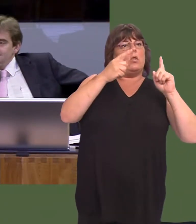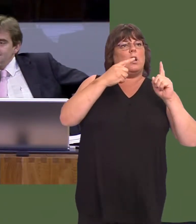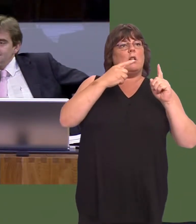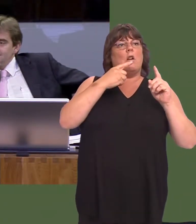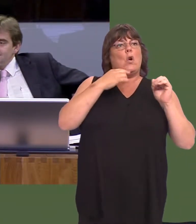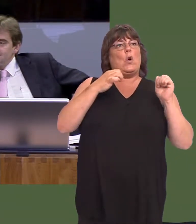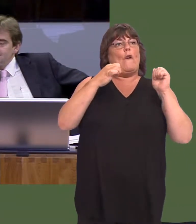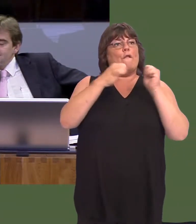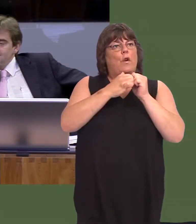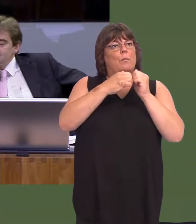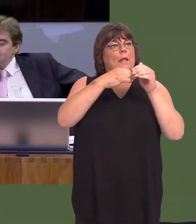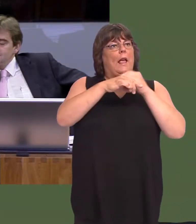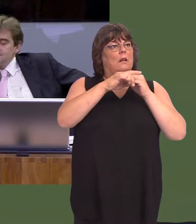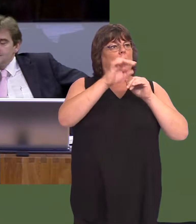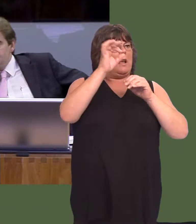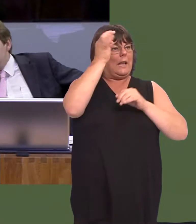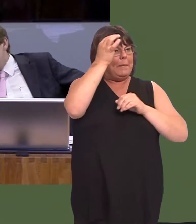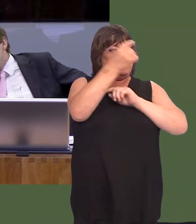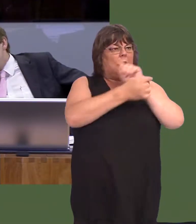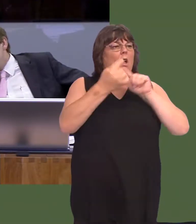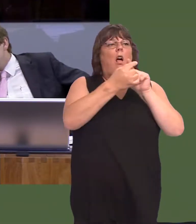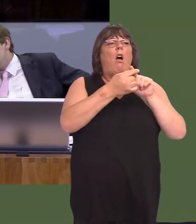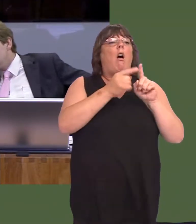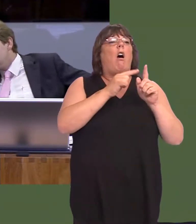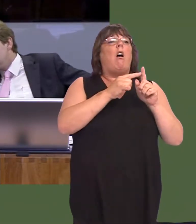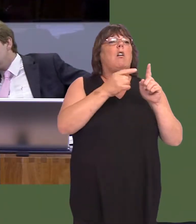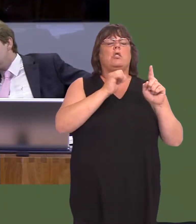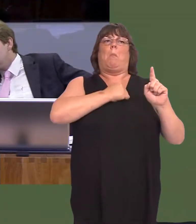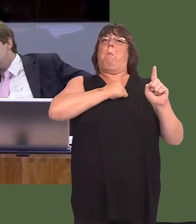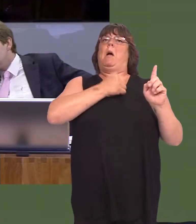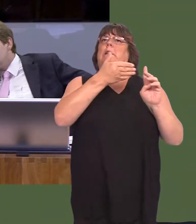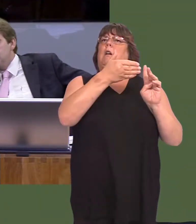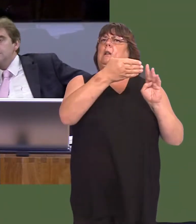confirming in front of a scrutiny committee of this Assembly that it is not her target.